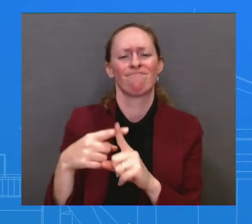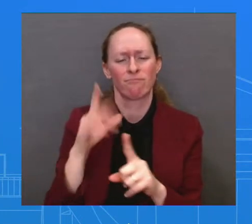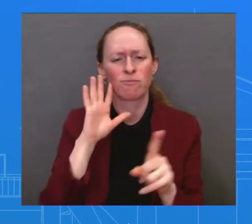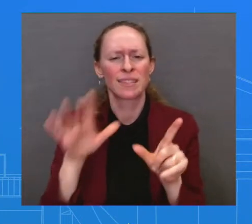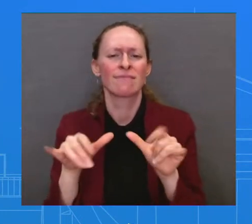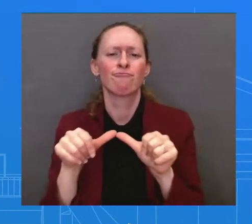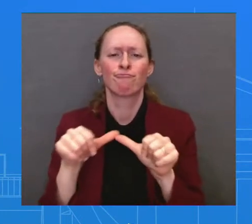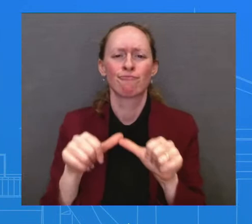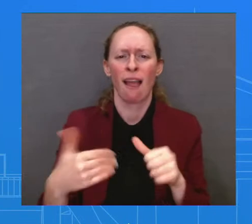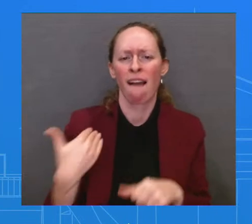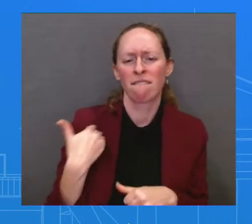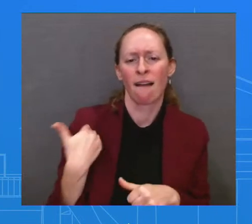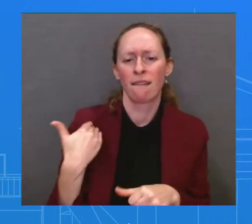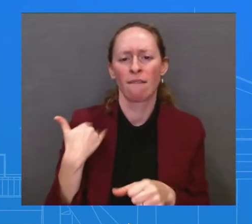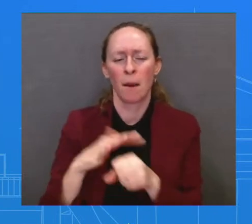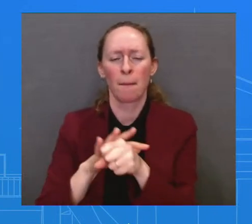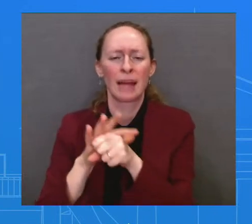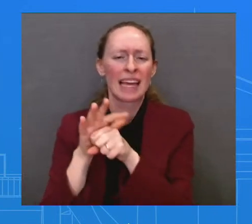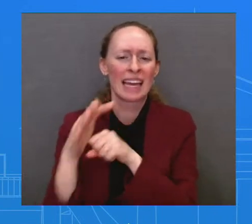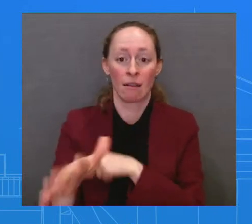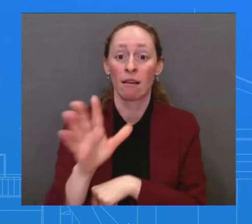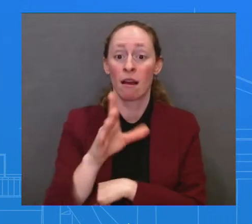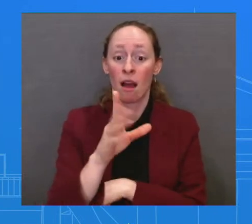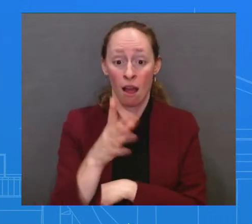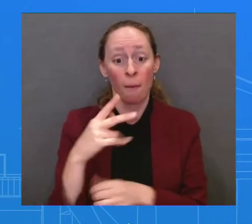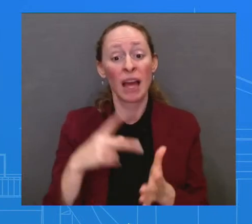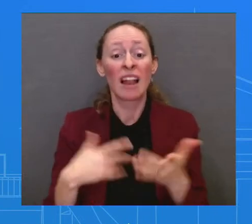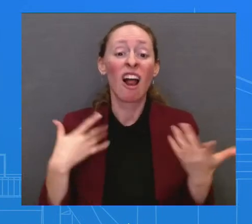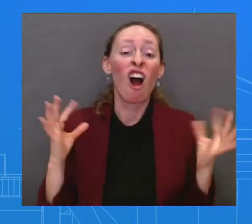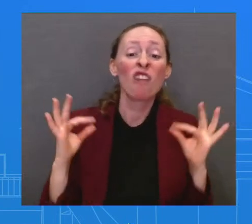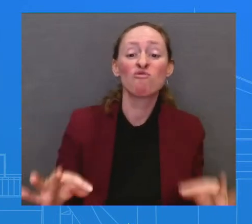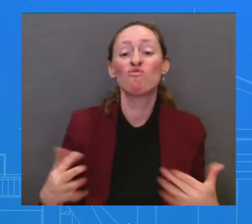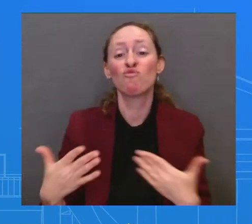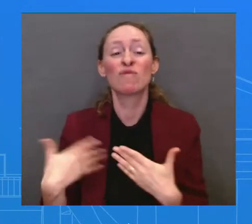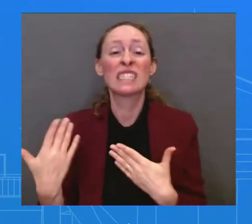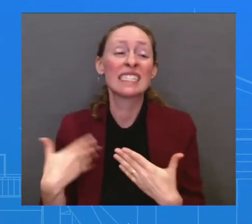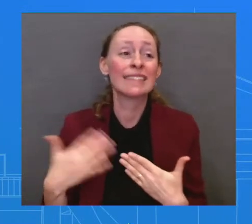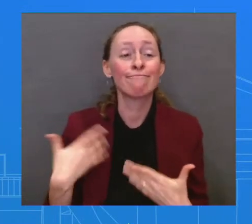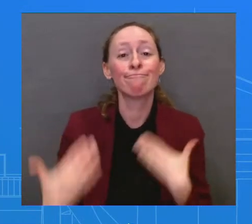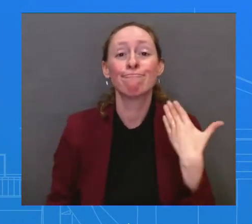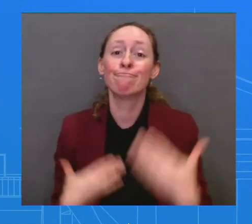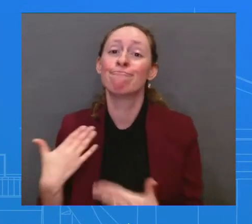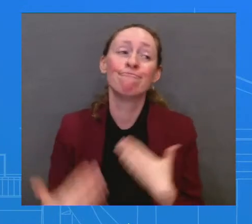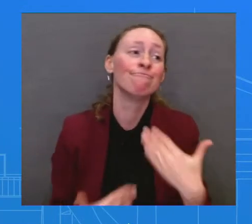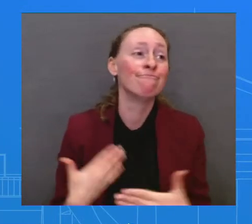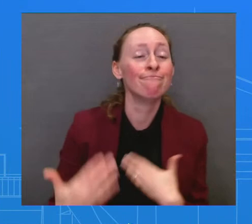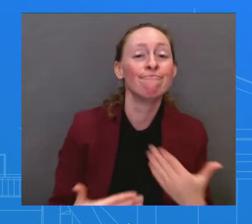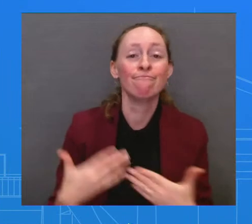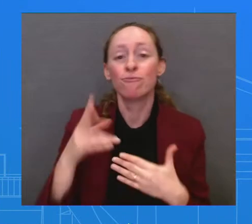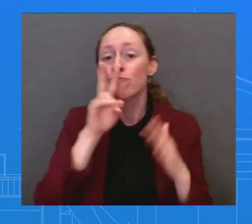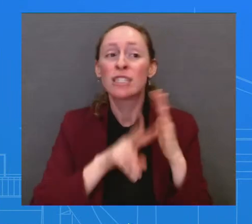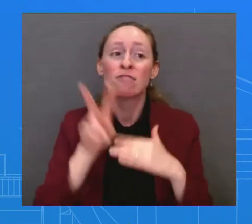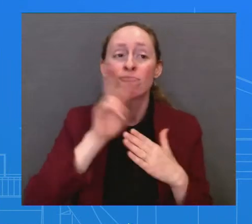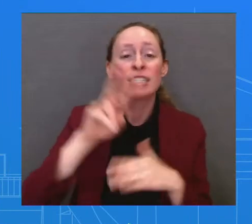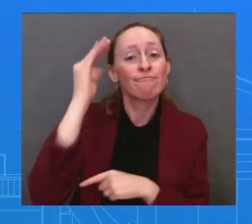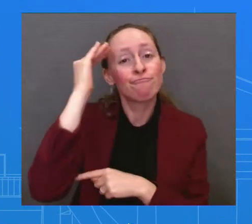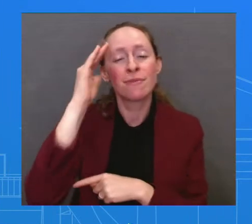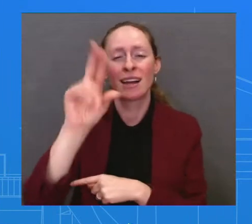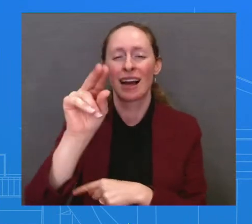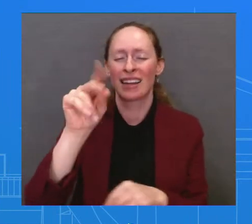or I can predict to you exactly how this is all going to play out. What I believe is that when all is said and done, the support will be there. The Press: One -- one real quick on --